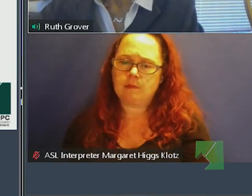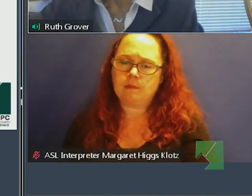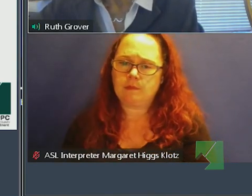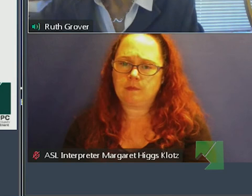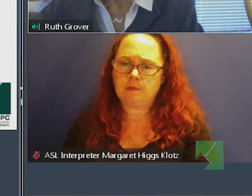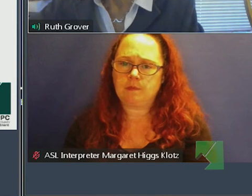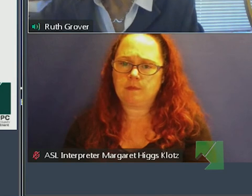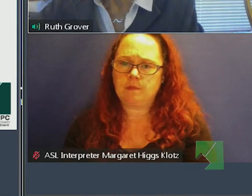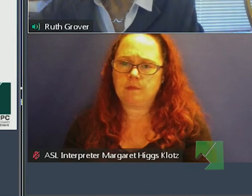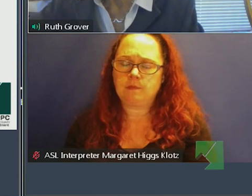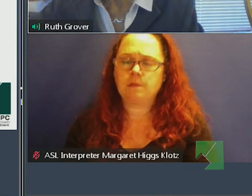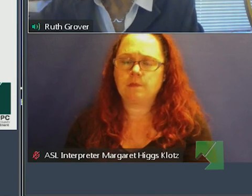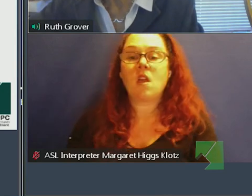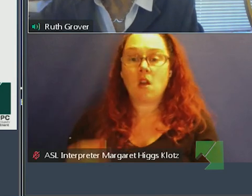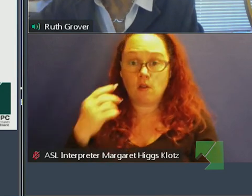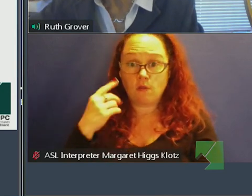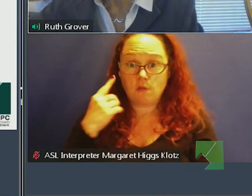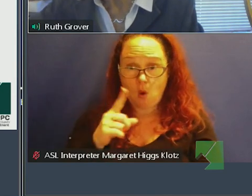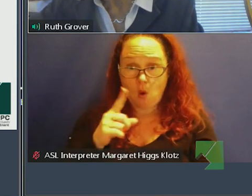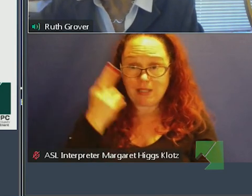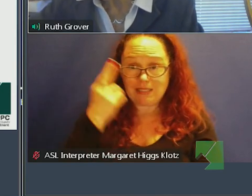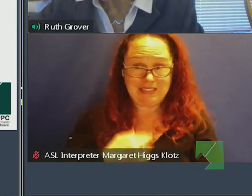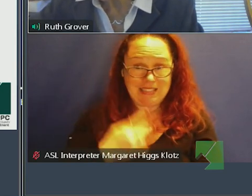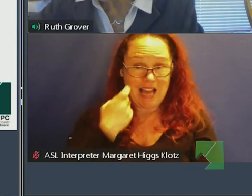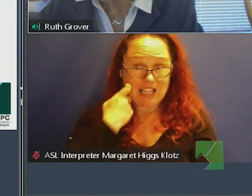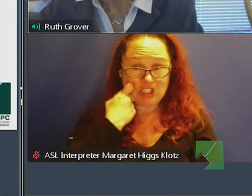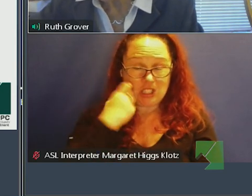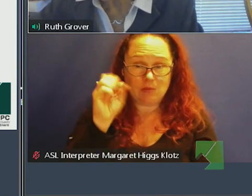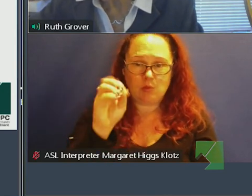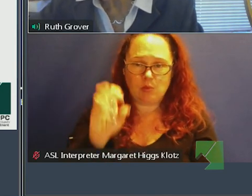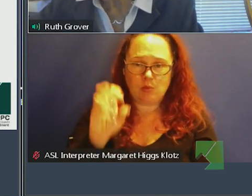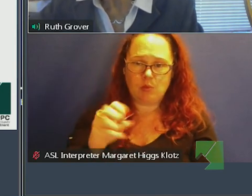for the foregoing reasons, I suggest the planning board continue the application and